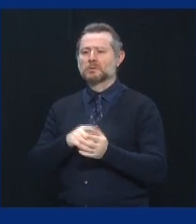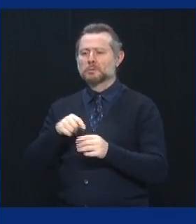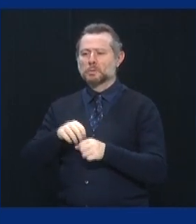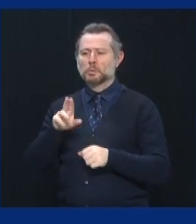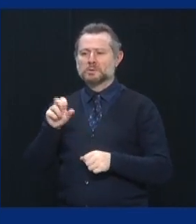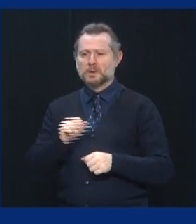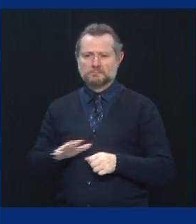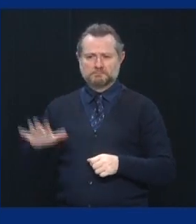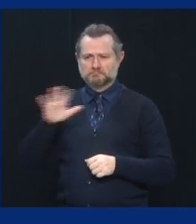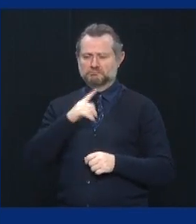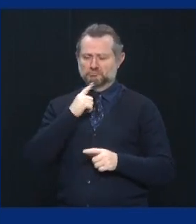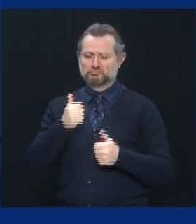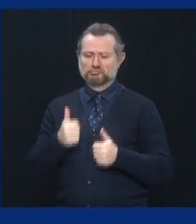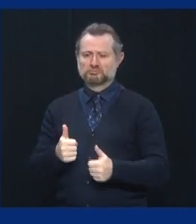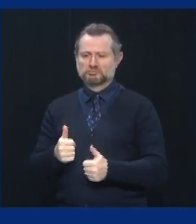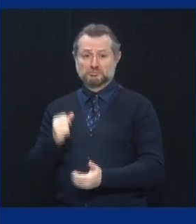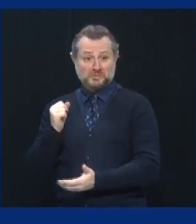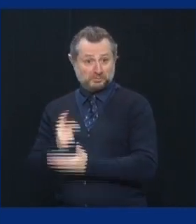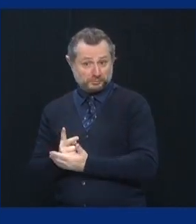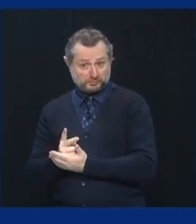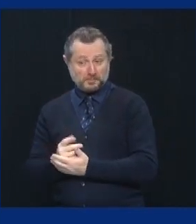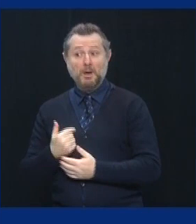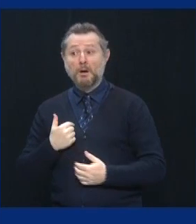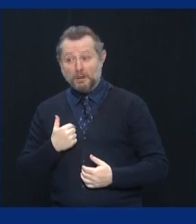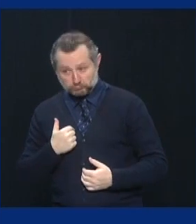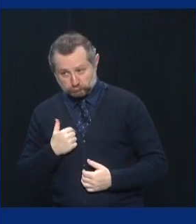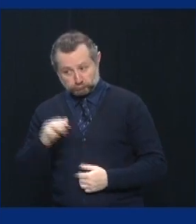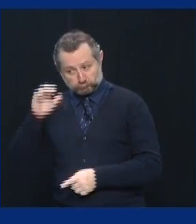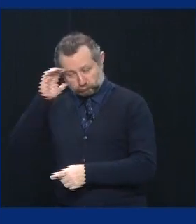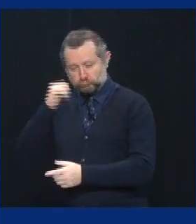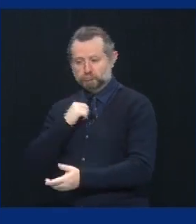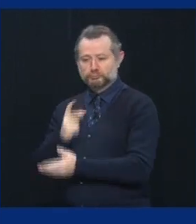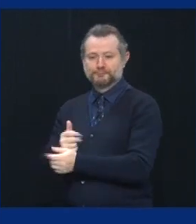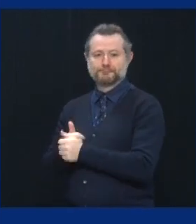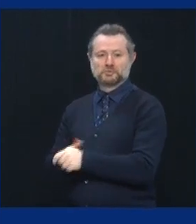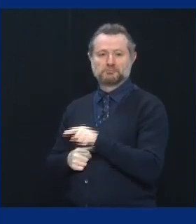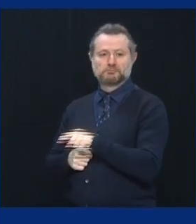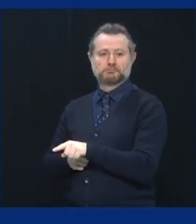WE SET UP OUR OWN PANEL. THE BEST DOCTORS NOT ONLY IN THIS STATE, IN THIS COUNTRY, REVIEWED THE VACCINE AND SAID